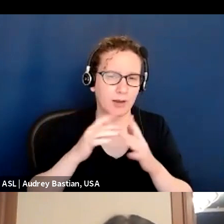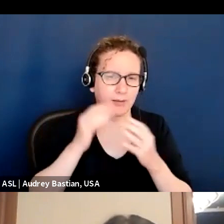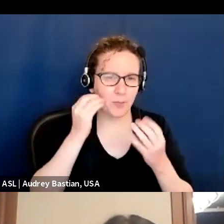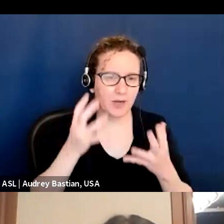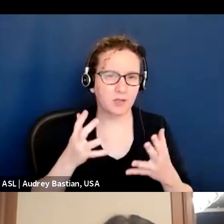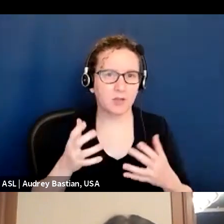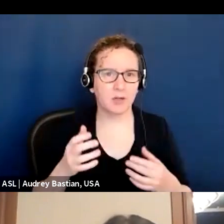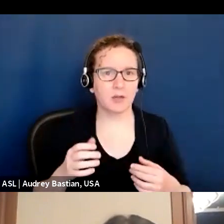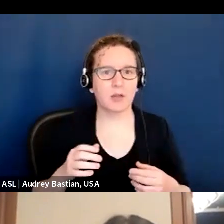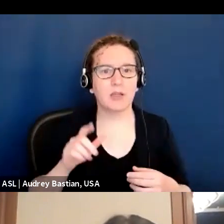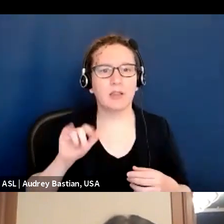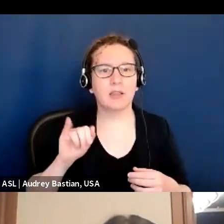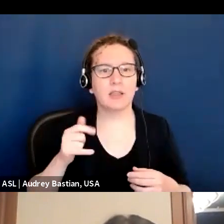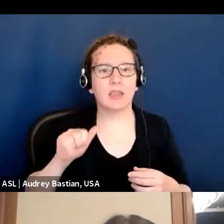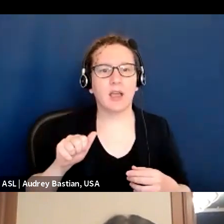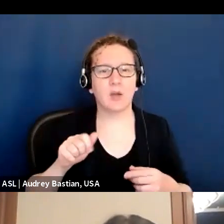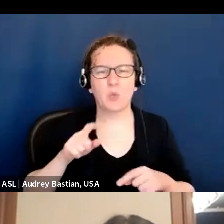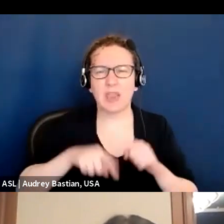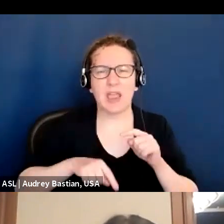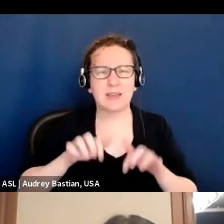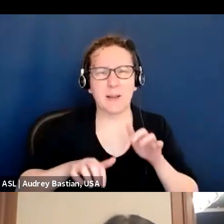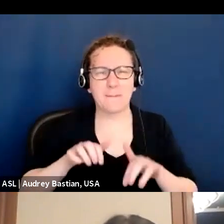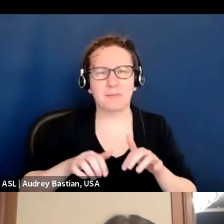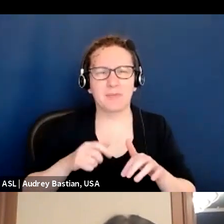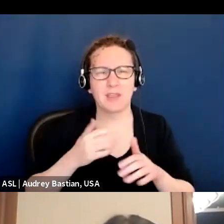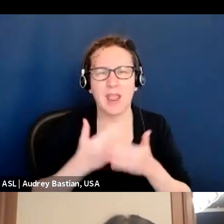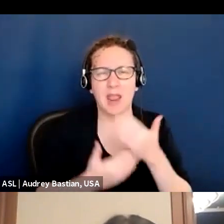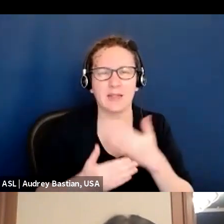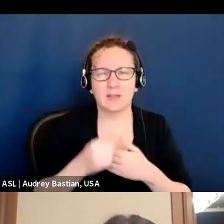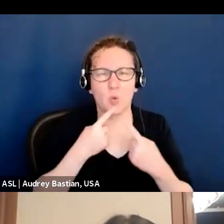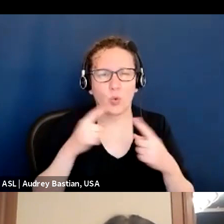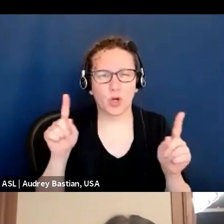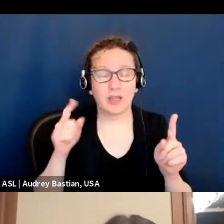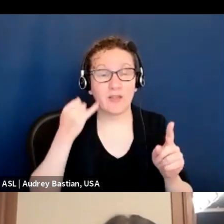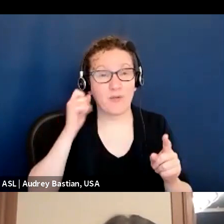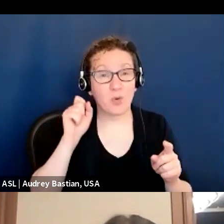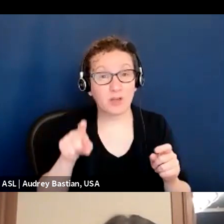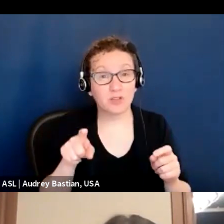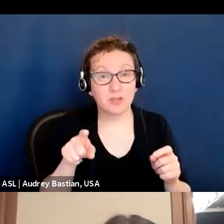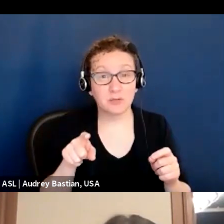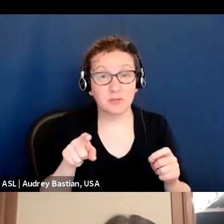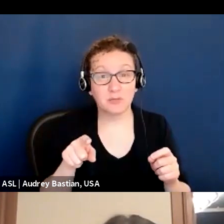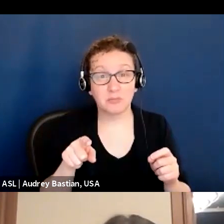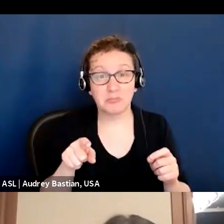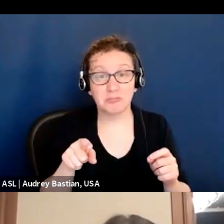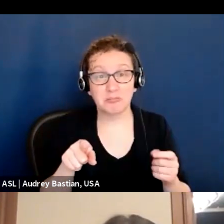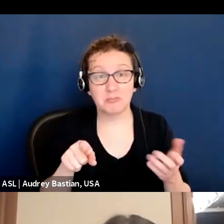can't type because our hands don't work. So if we have a question, I guess >> JUSTIN HARFORD: Go ahead and ask it.